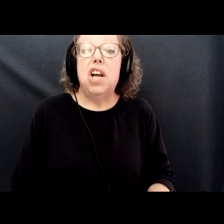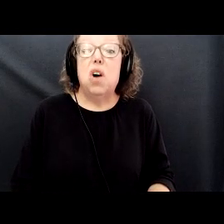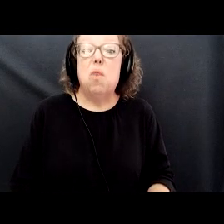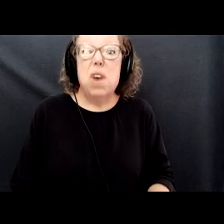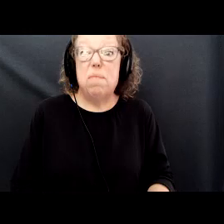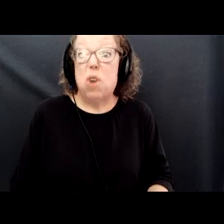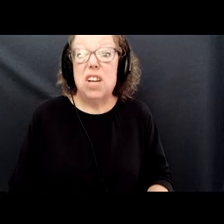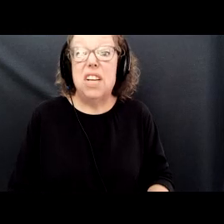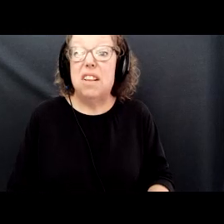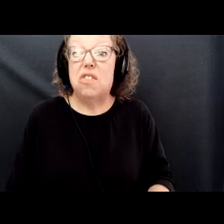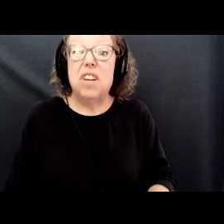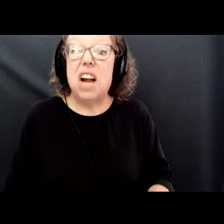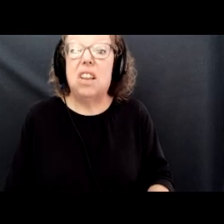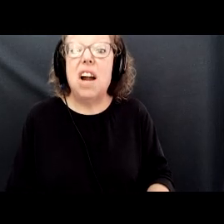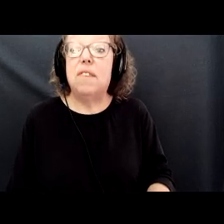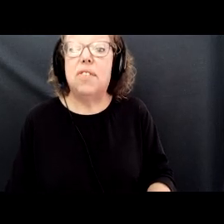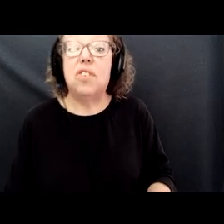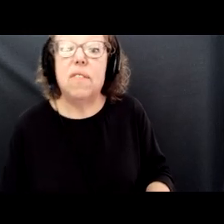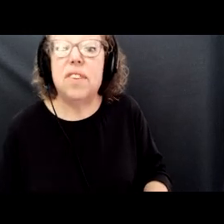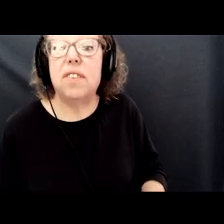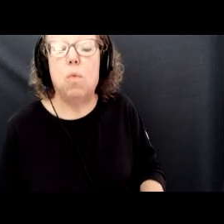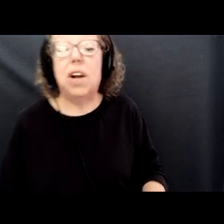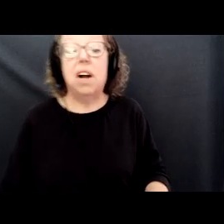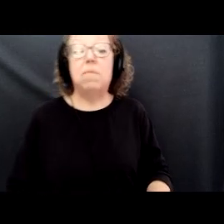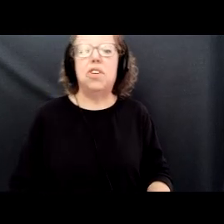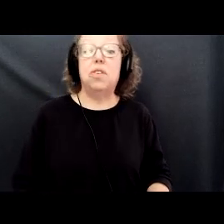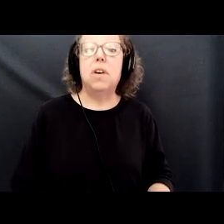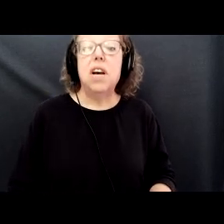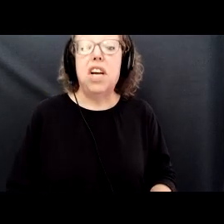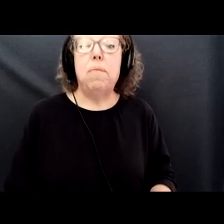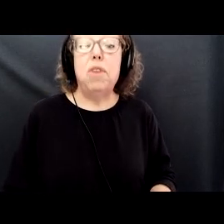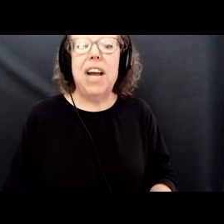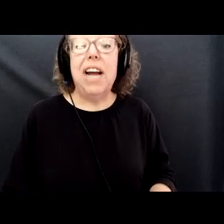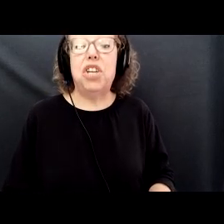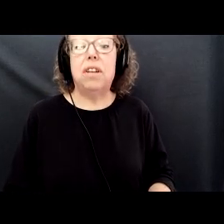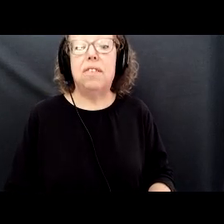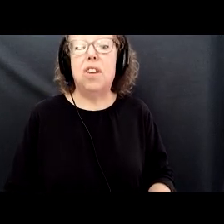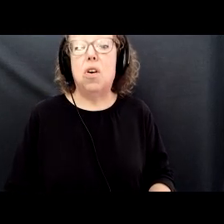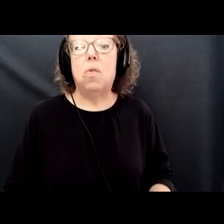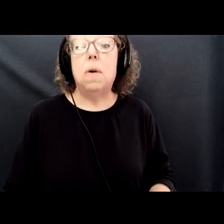you know with Burlington there's not a lot of services there when it comes to communication. So,